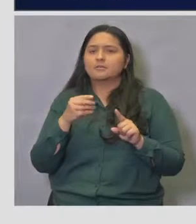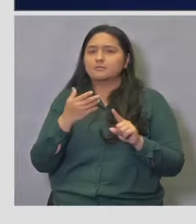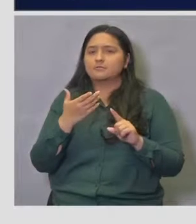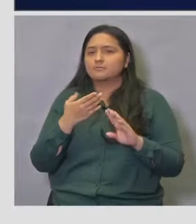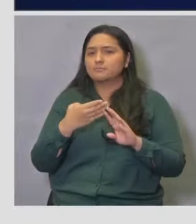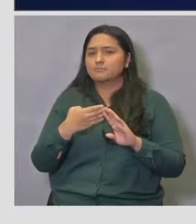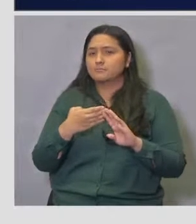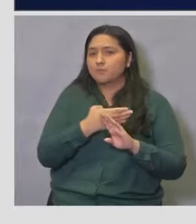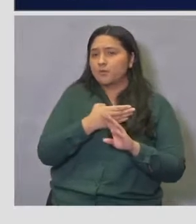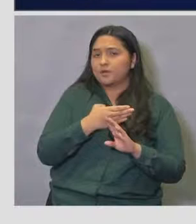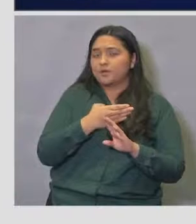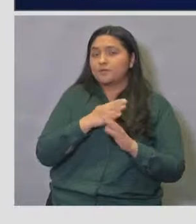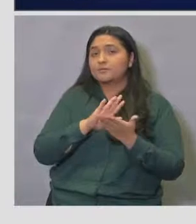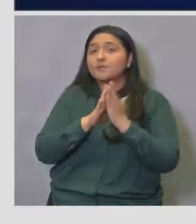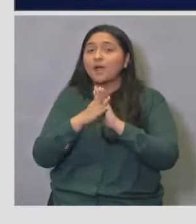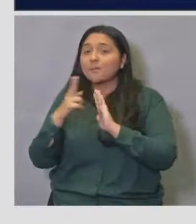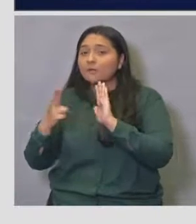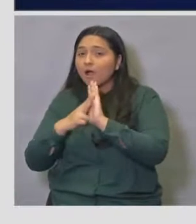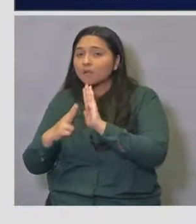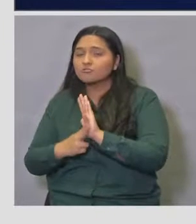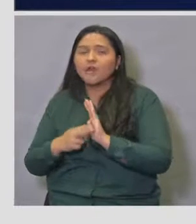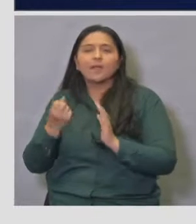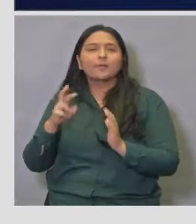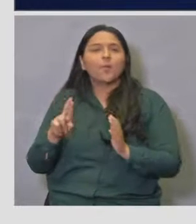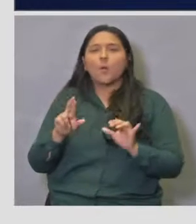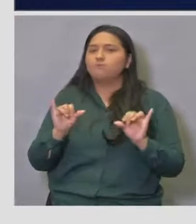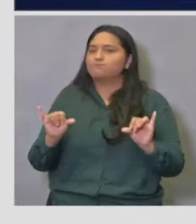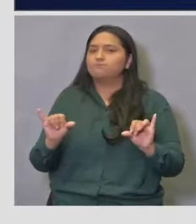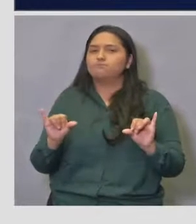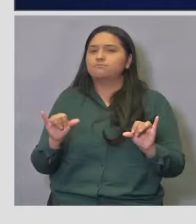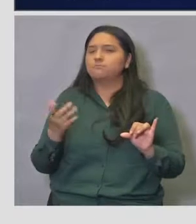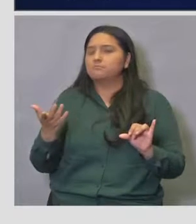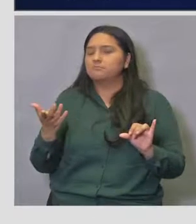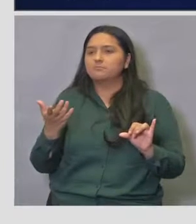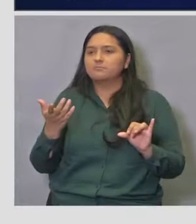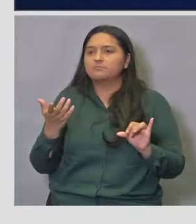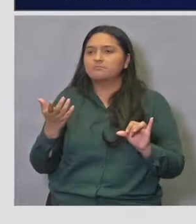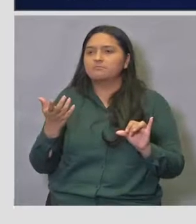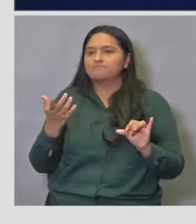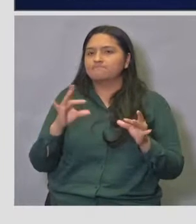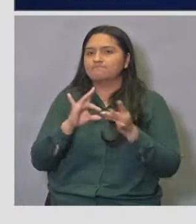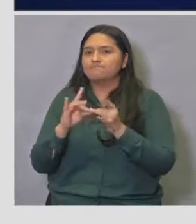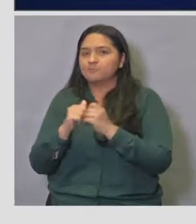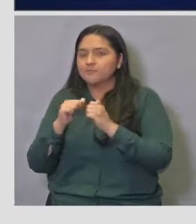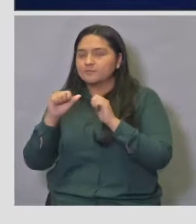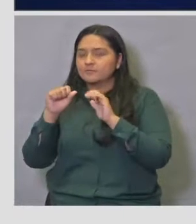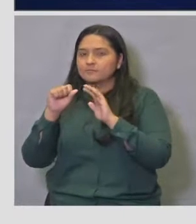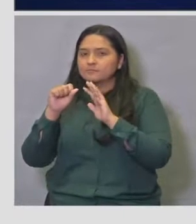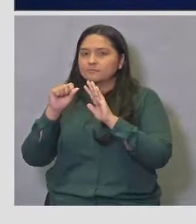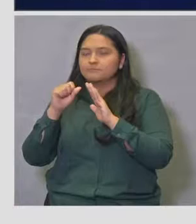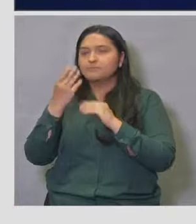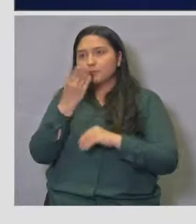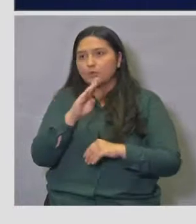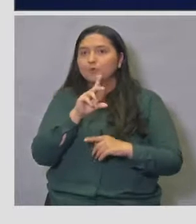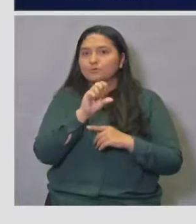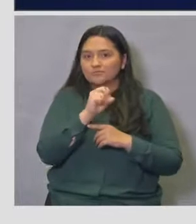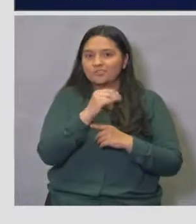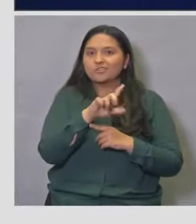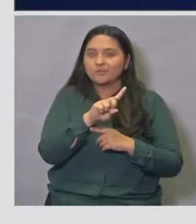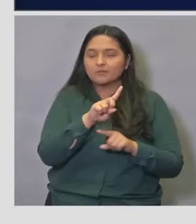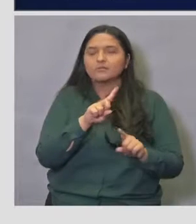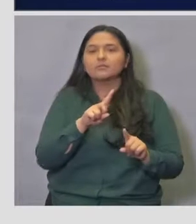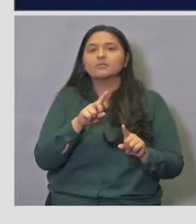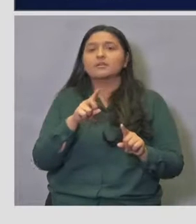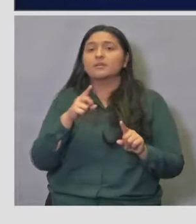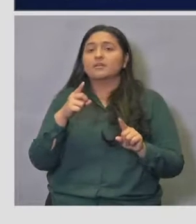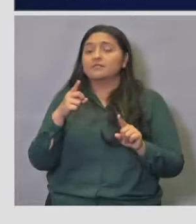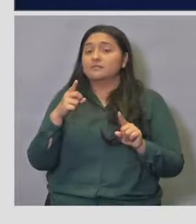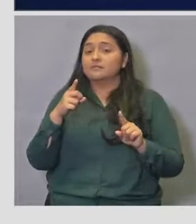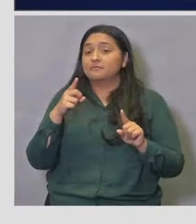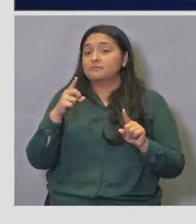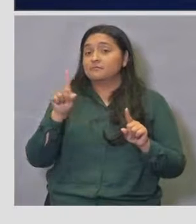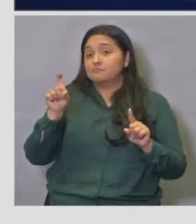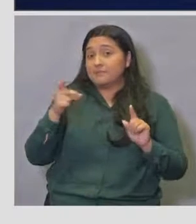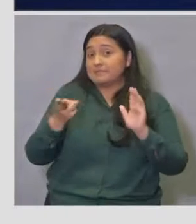IS THAT A PRELUDE TO A CONTRACT?